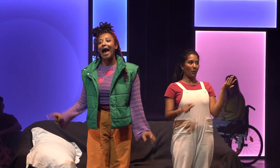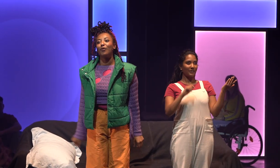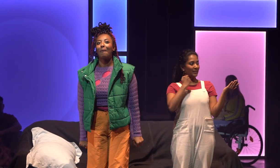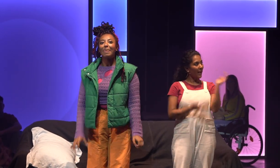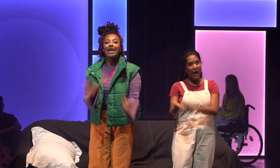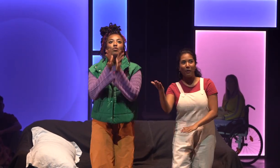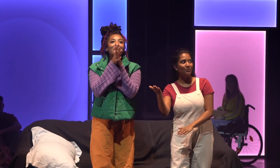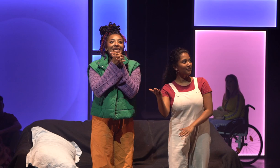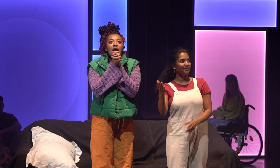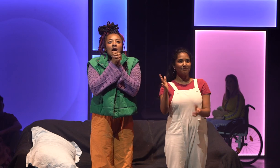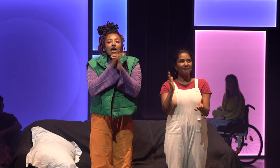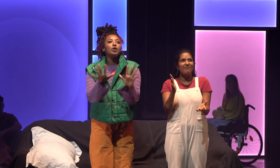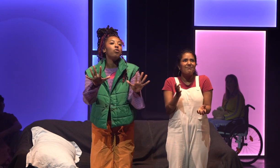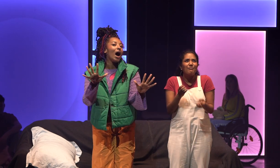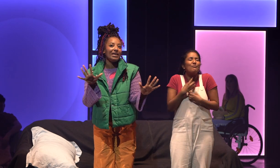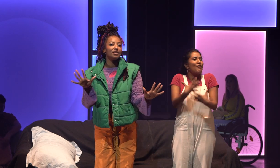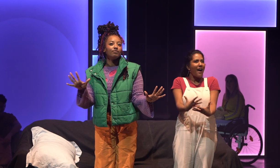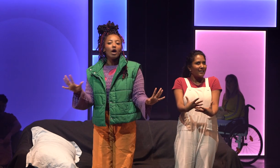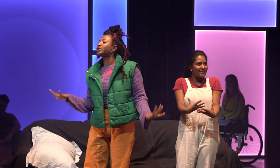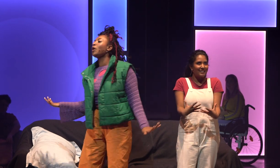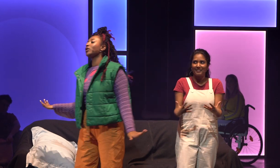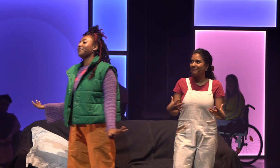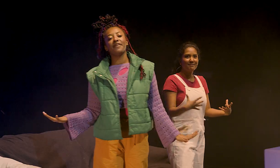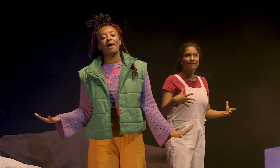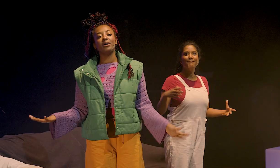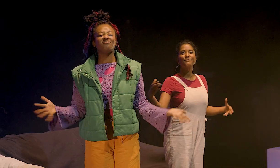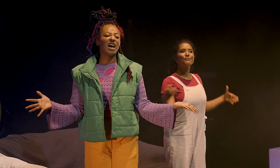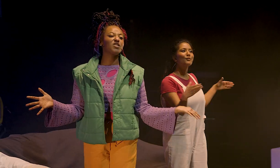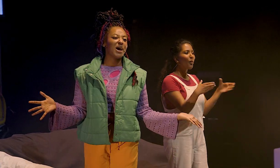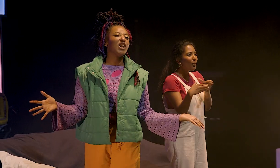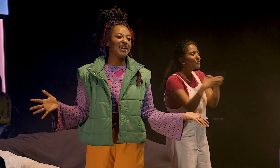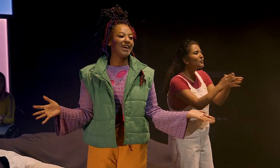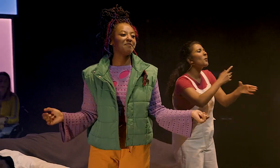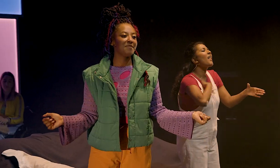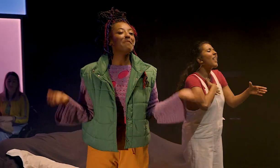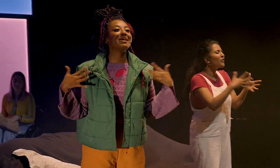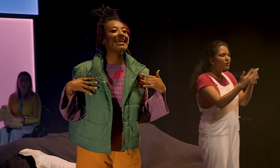take me out. It will be a surprise. A small affair, but that's the way I like